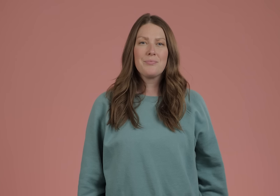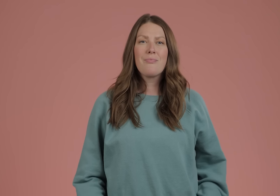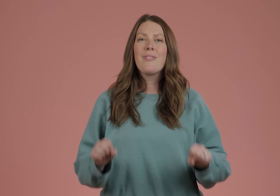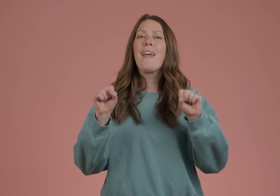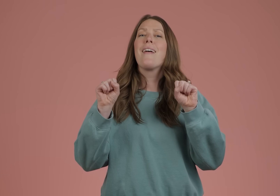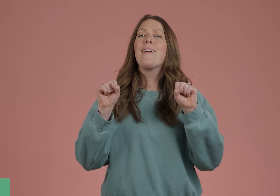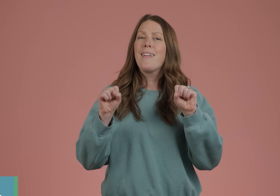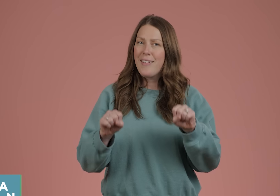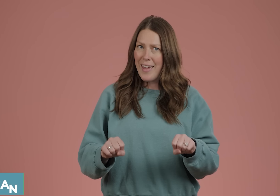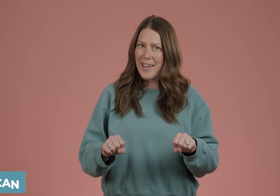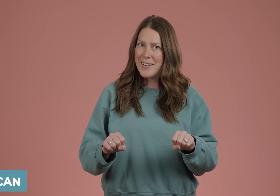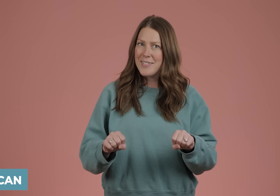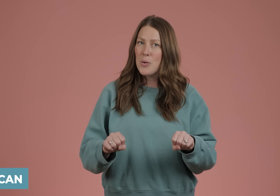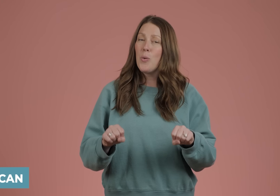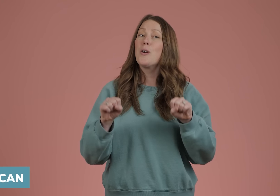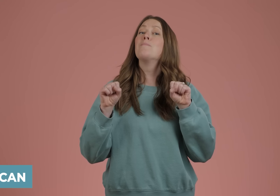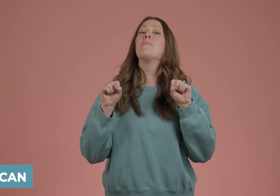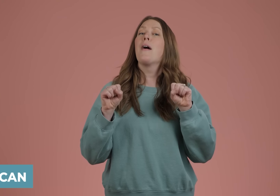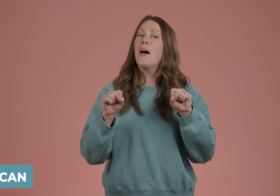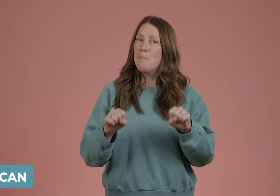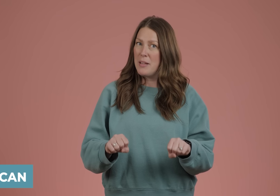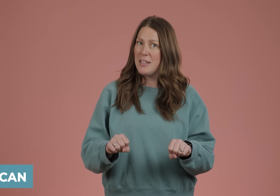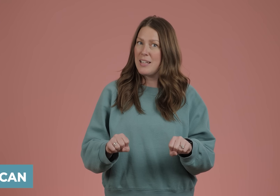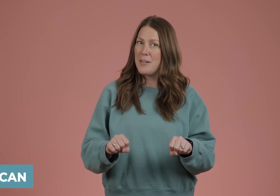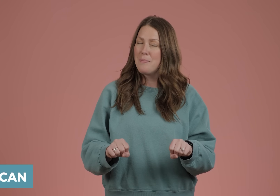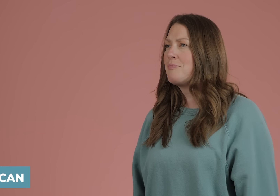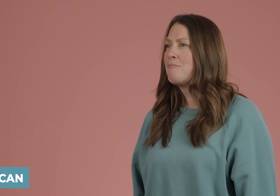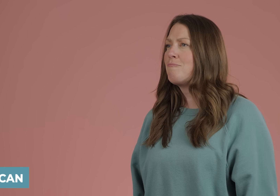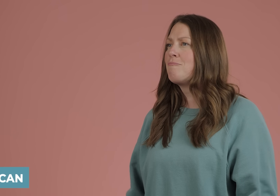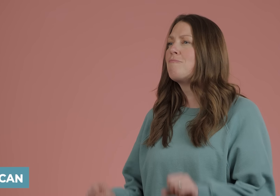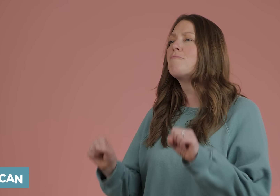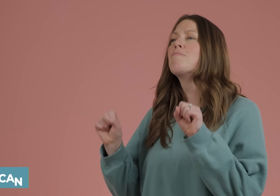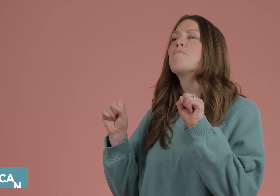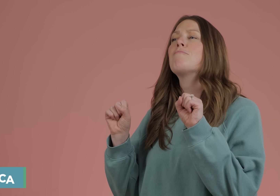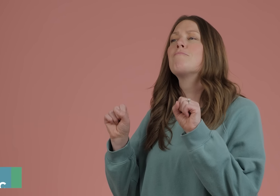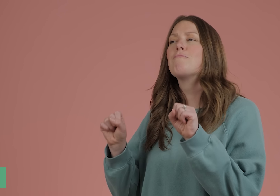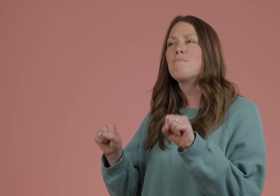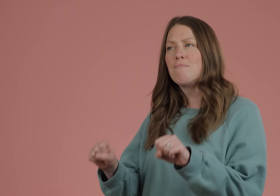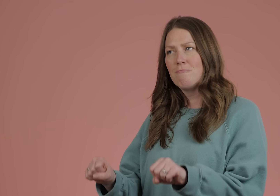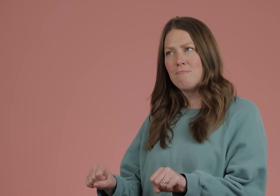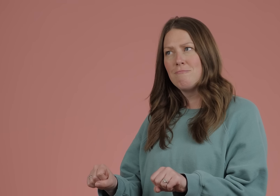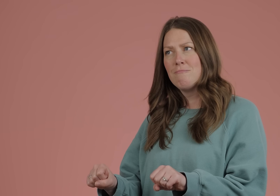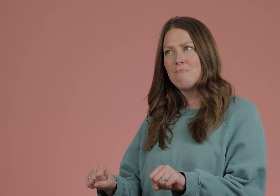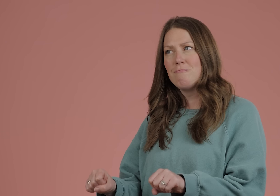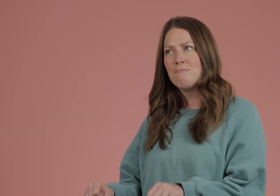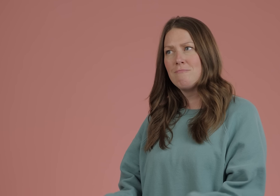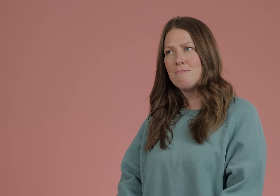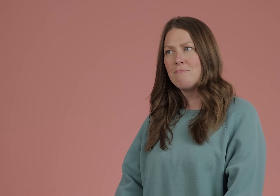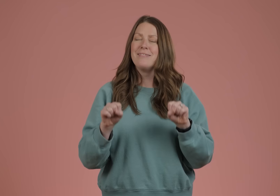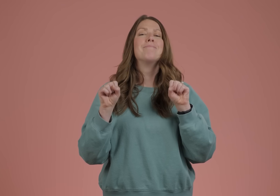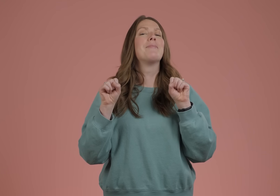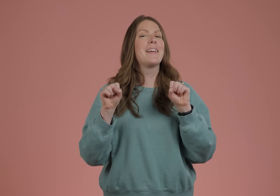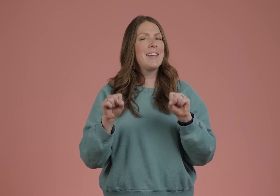Can or ability You have S shaped hands coming down